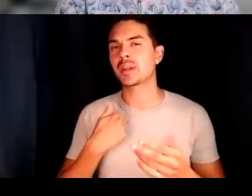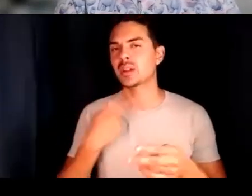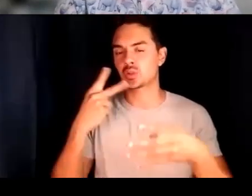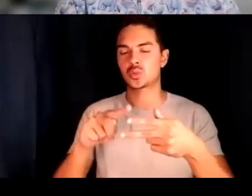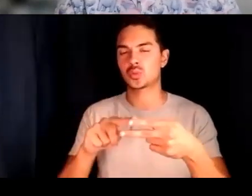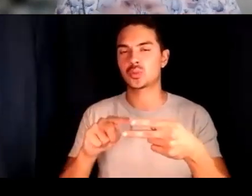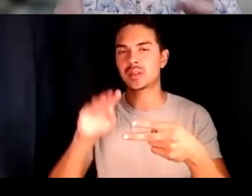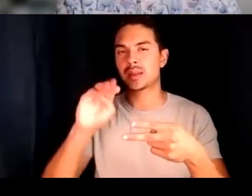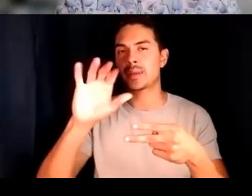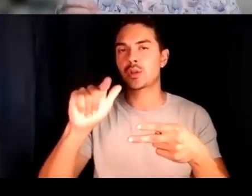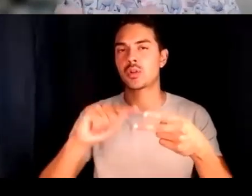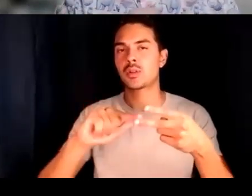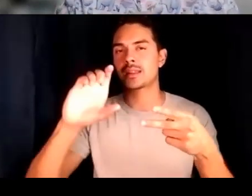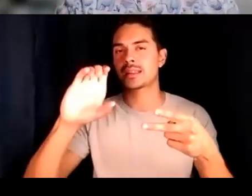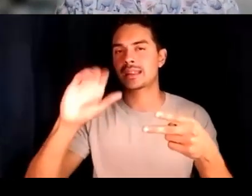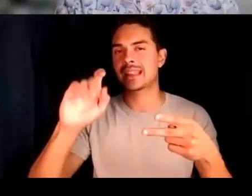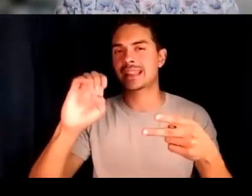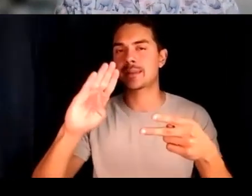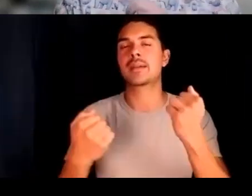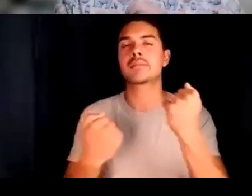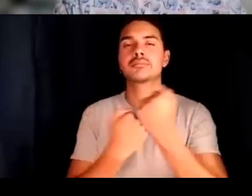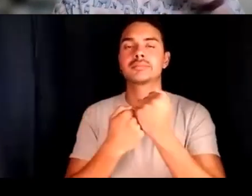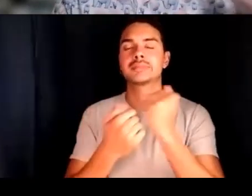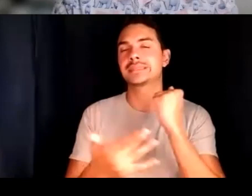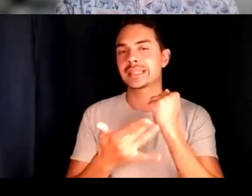If you're having any issues around technology,